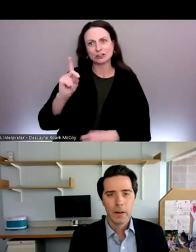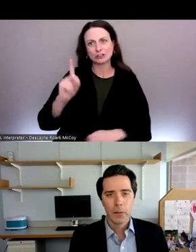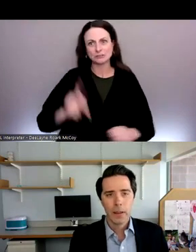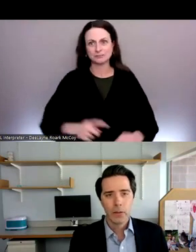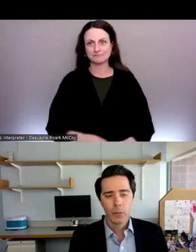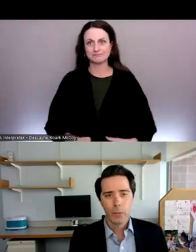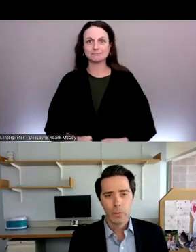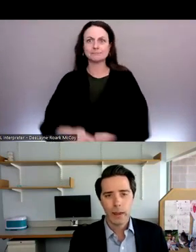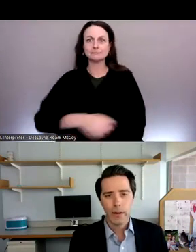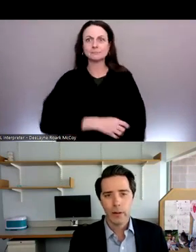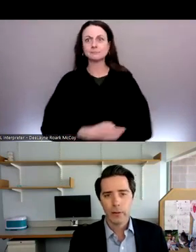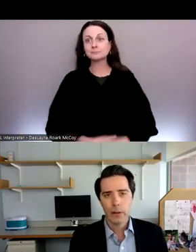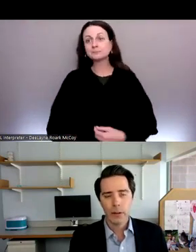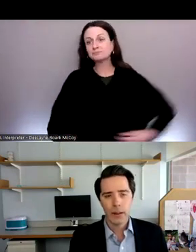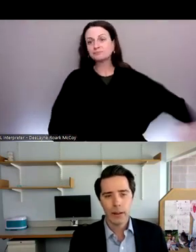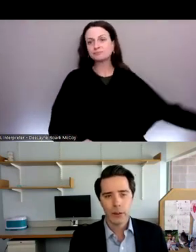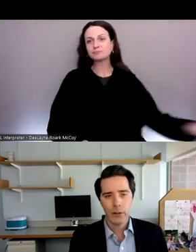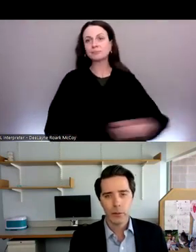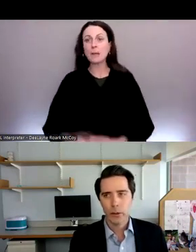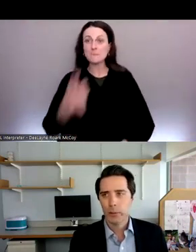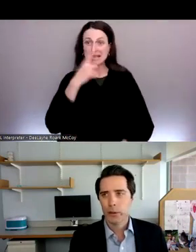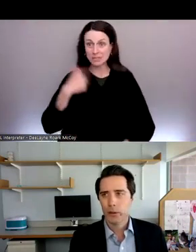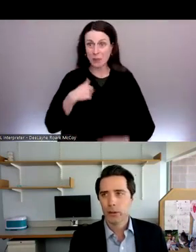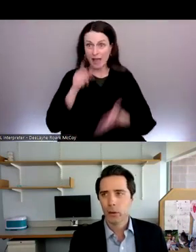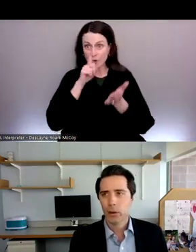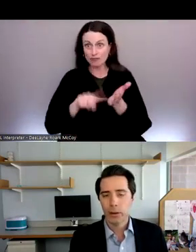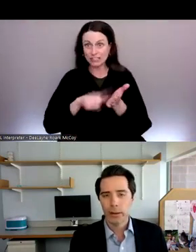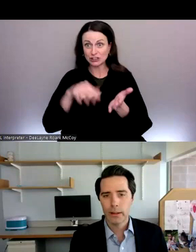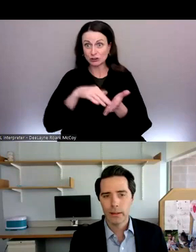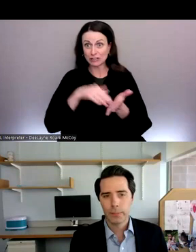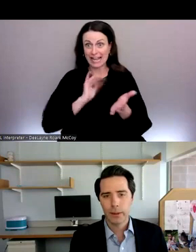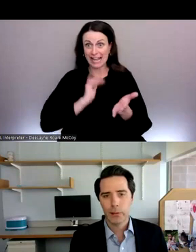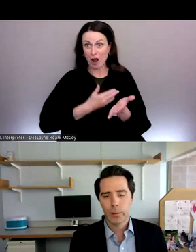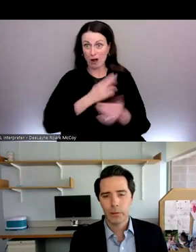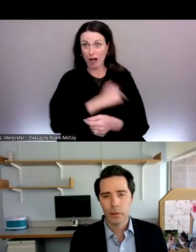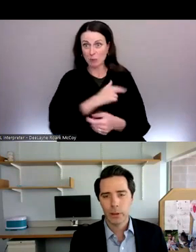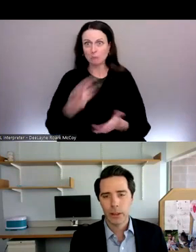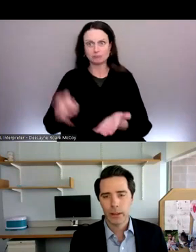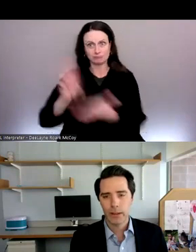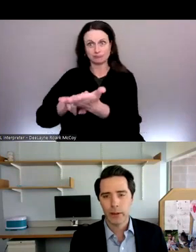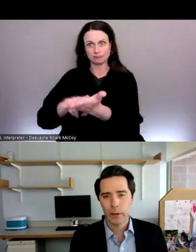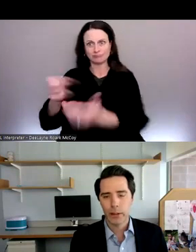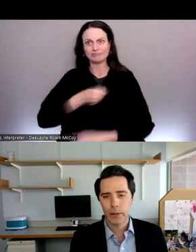so because we have a research study at Children's we were able to enroll her in